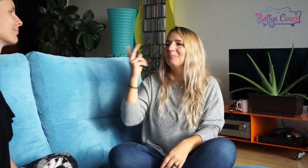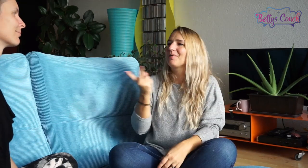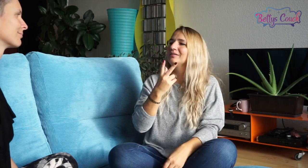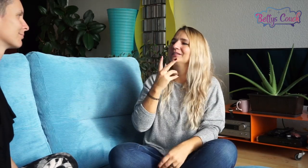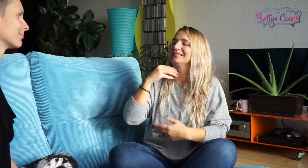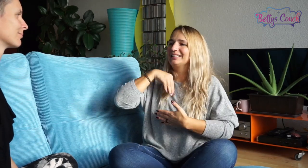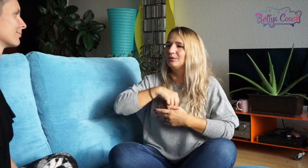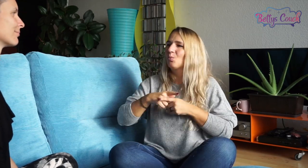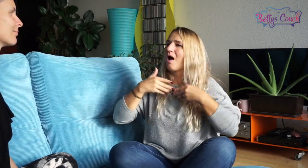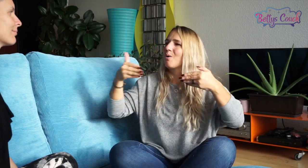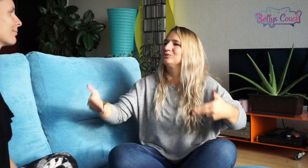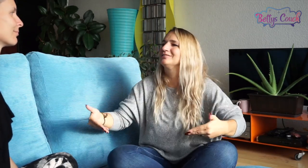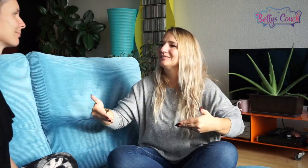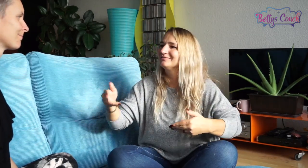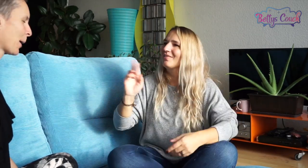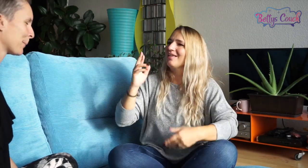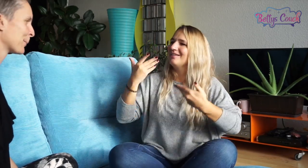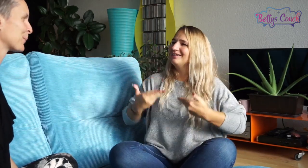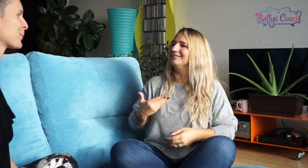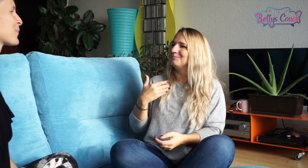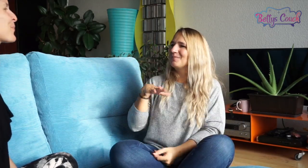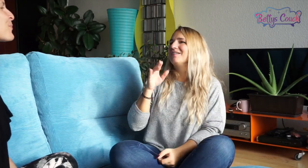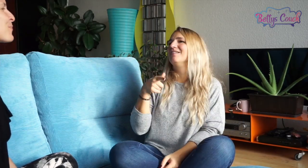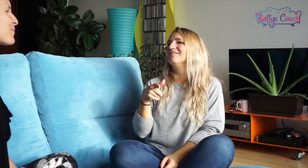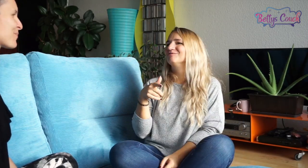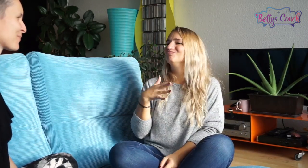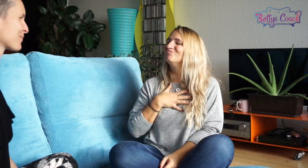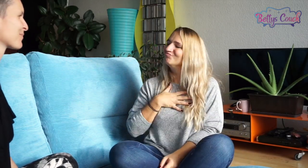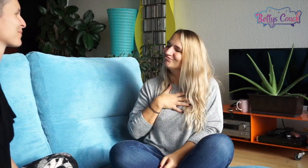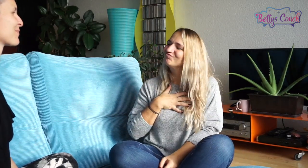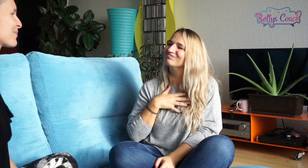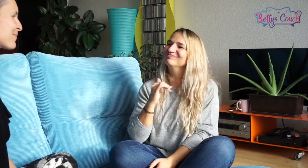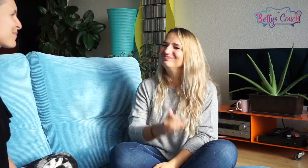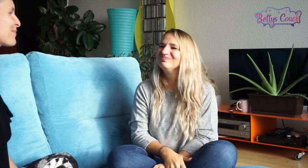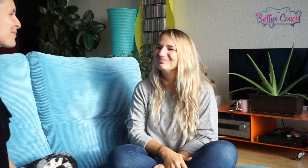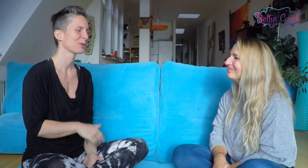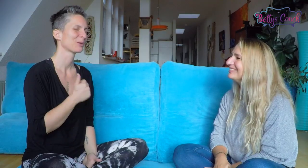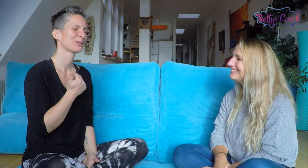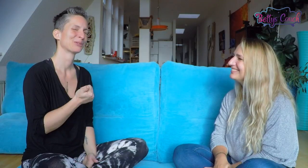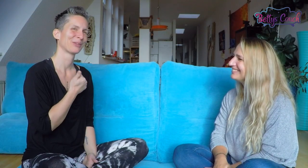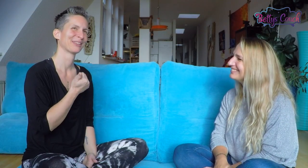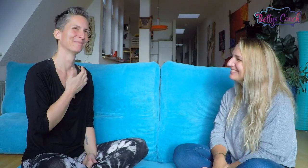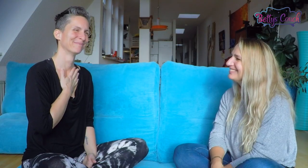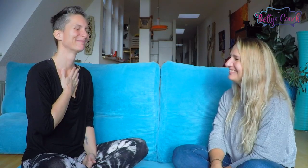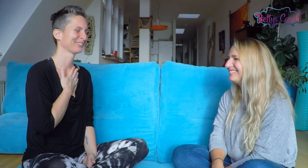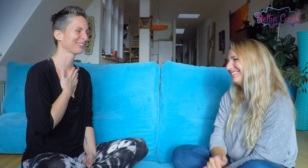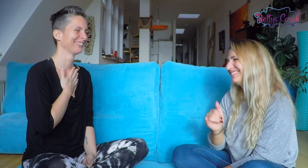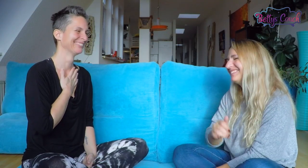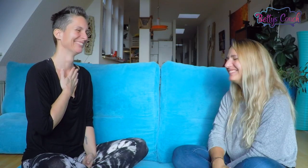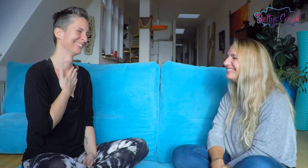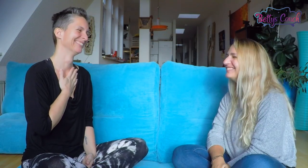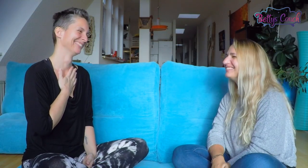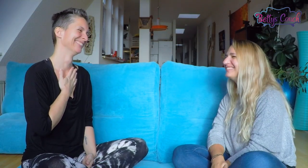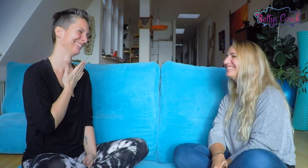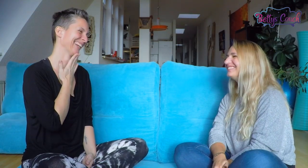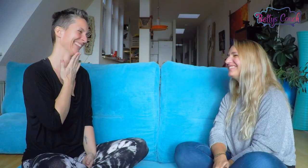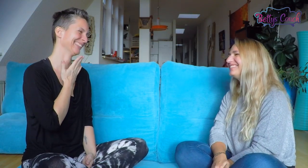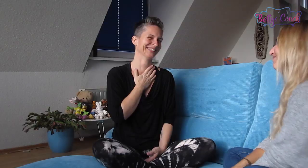Now I know that the inner and outer life define who I am. Betty: Great, thanks!